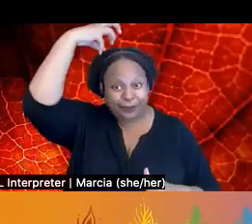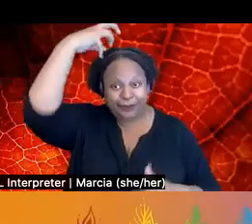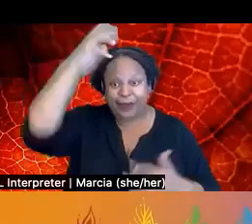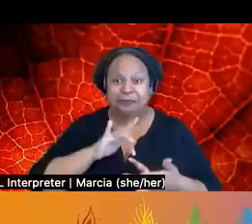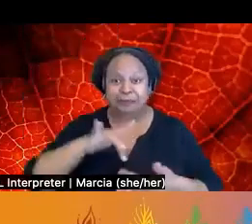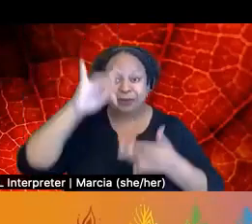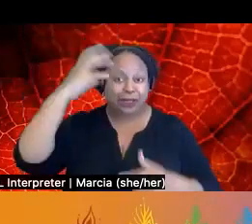It is black.